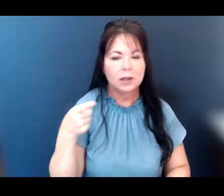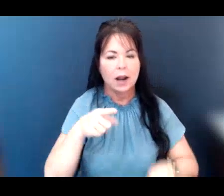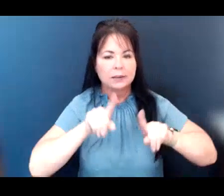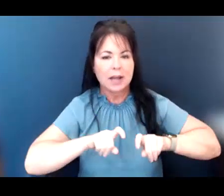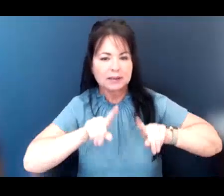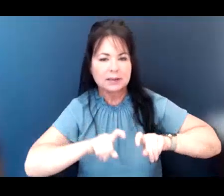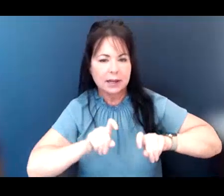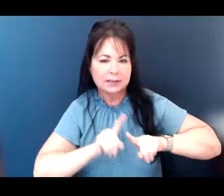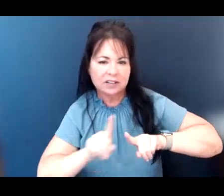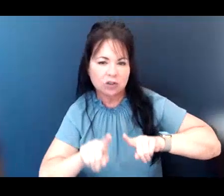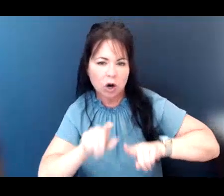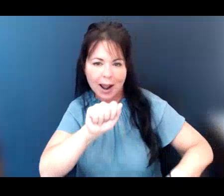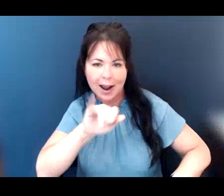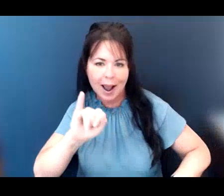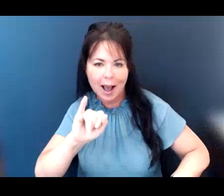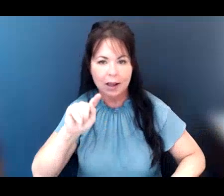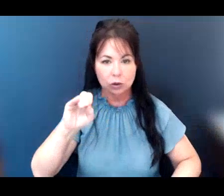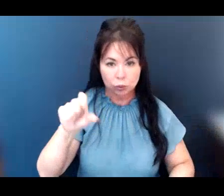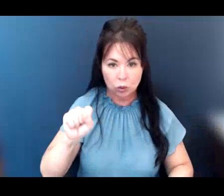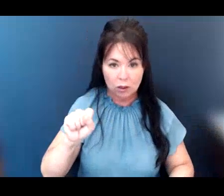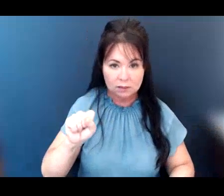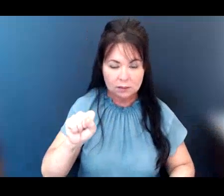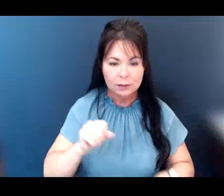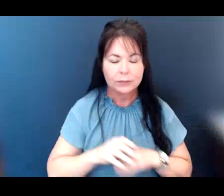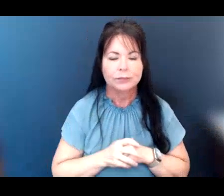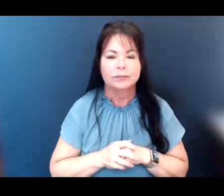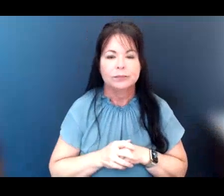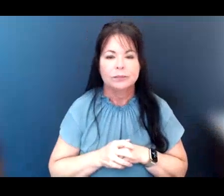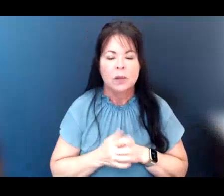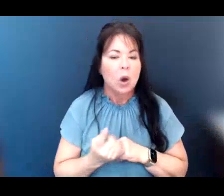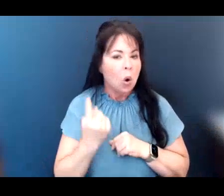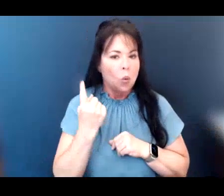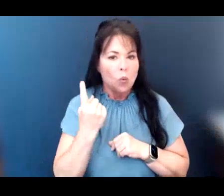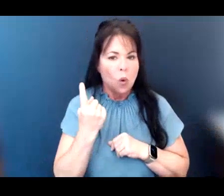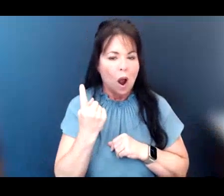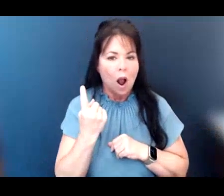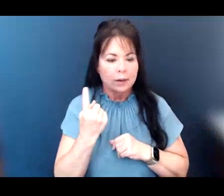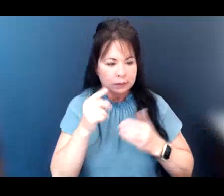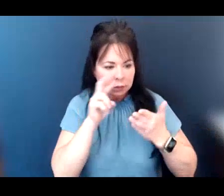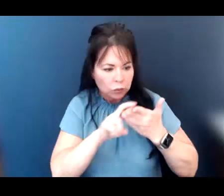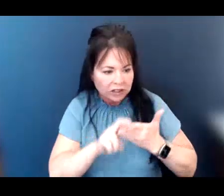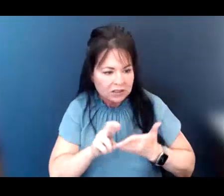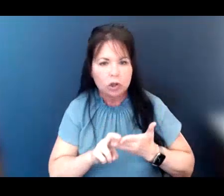And one of the comments in that around that kind of a tool specifically is it's really helpful because it changes